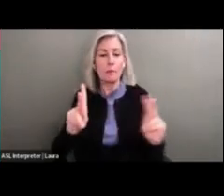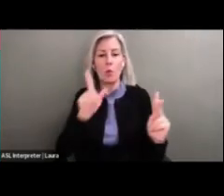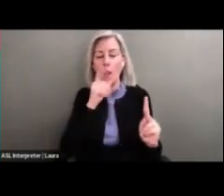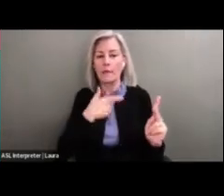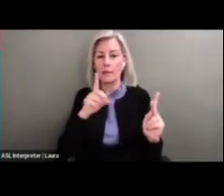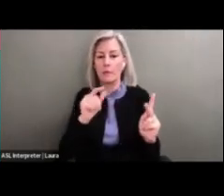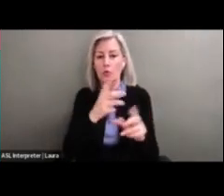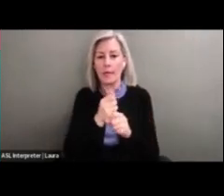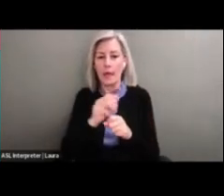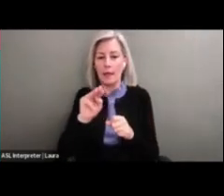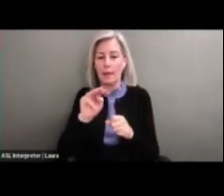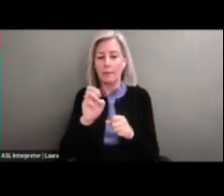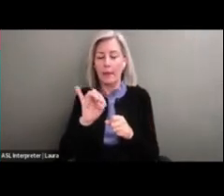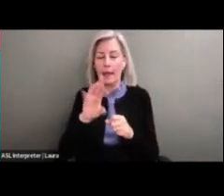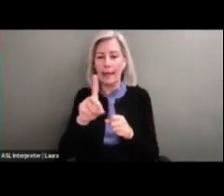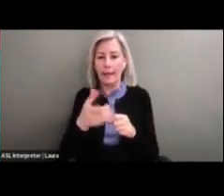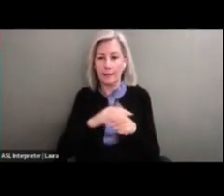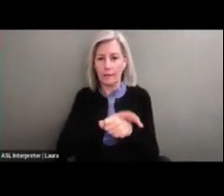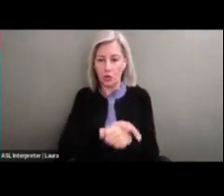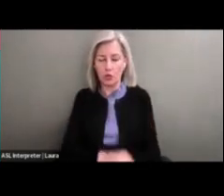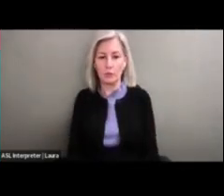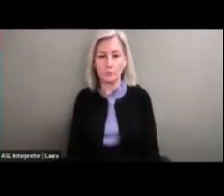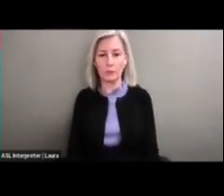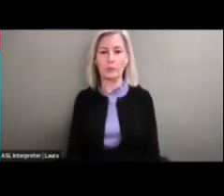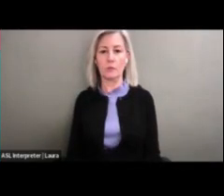If you don't know these questions, you should ask.